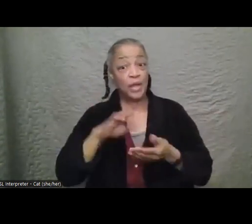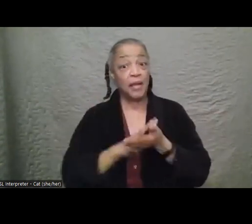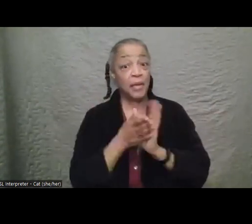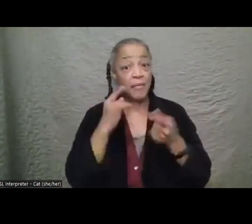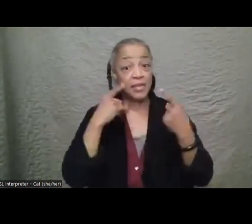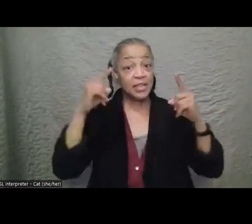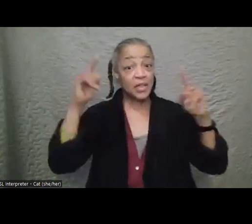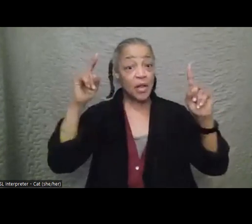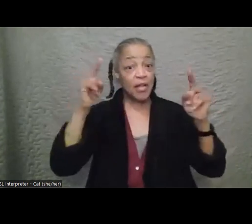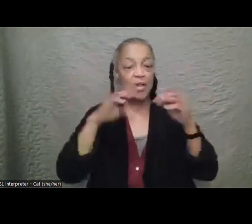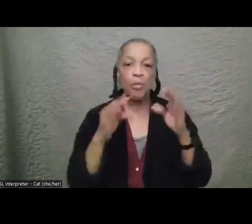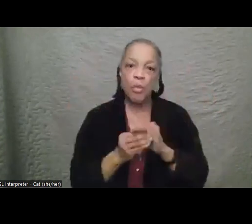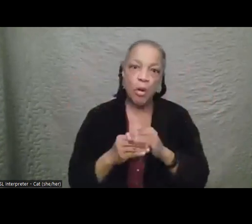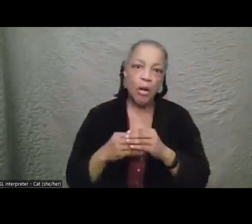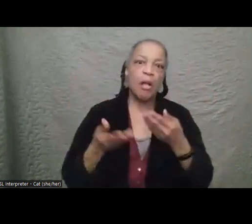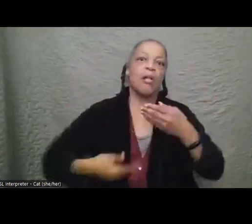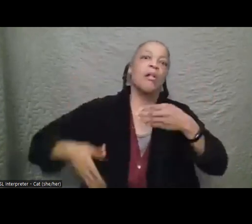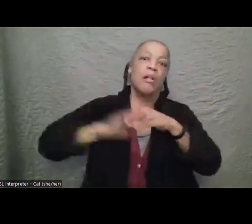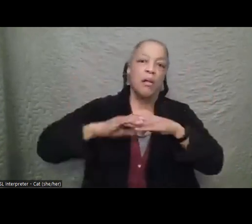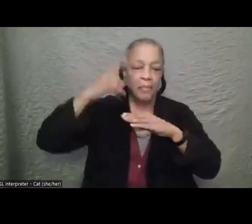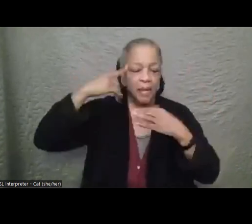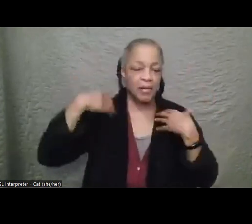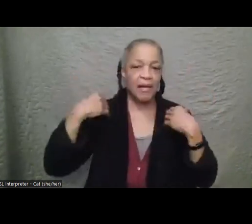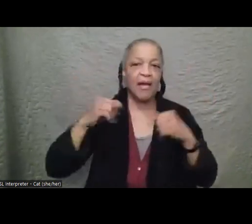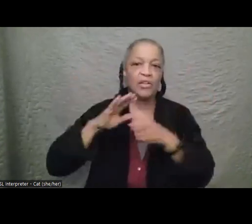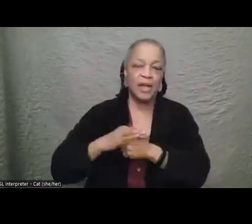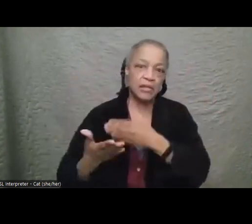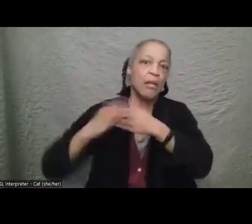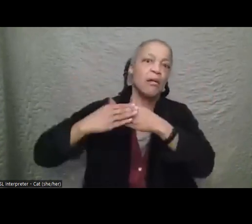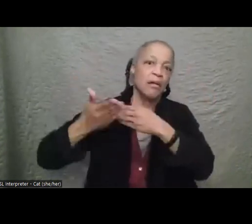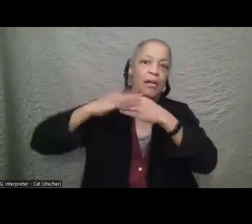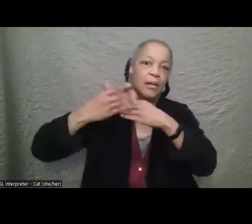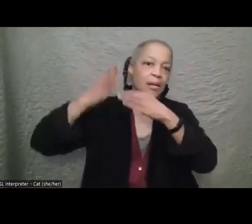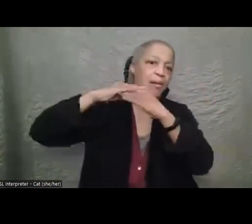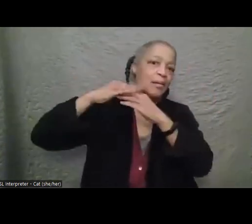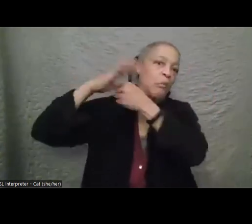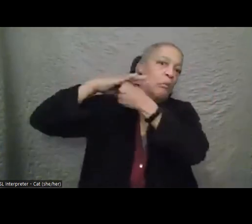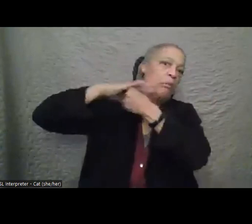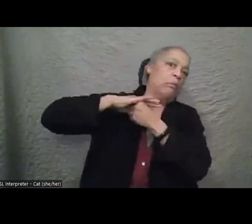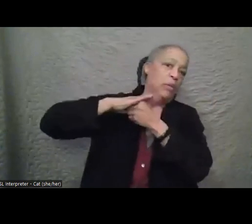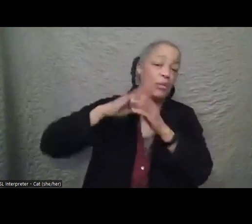adds to our mental health stress as we look at what adds to a mental health rest, let's